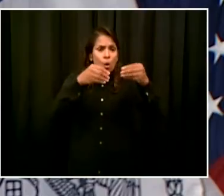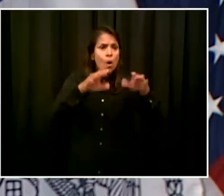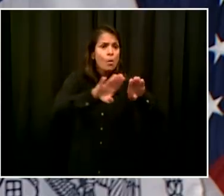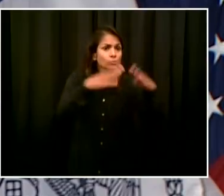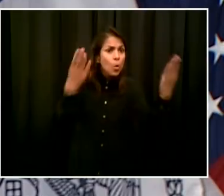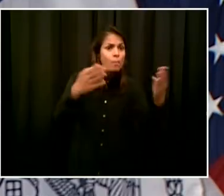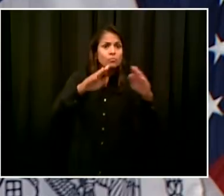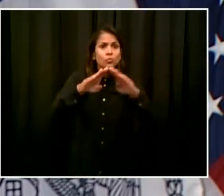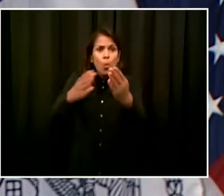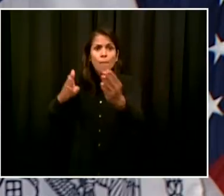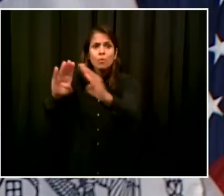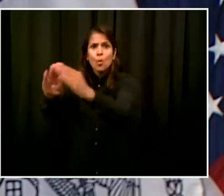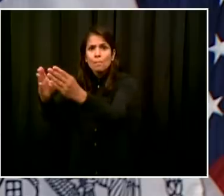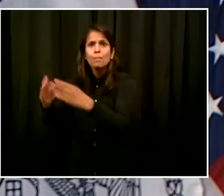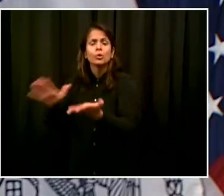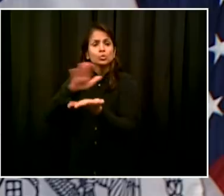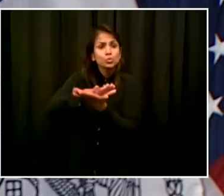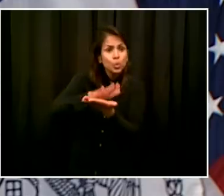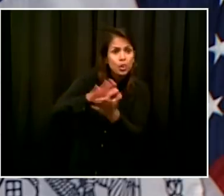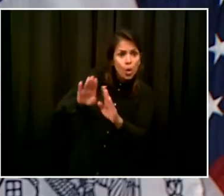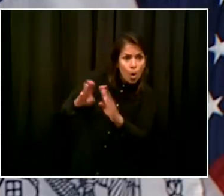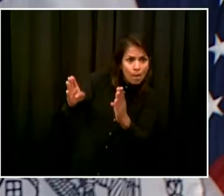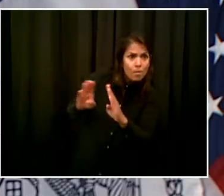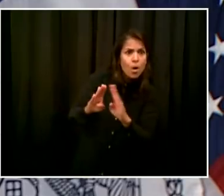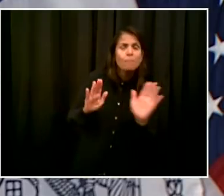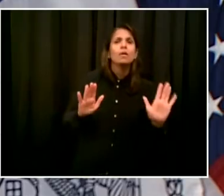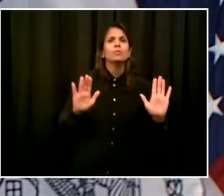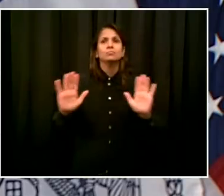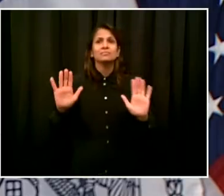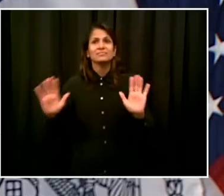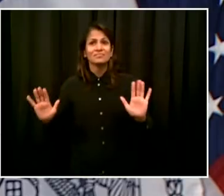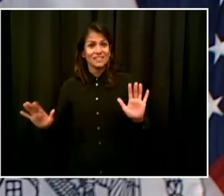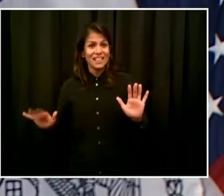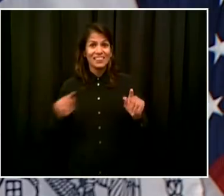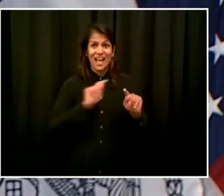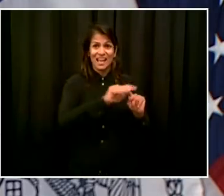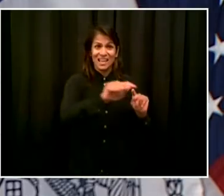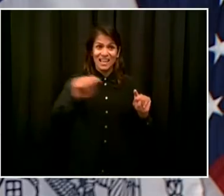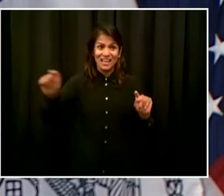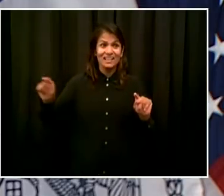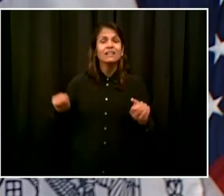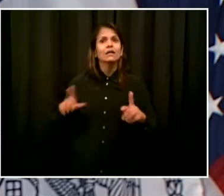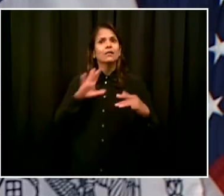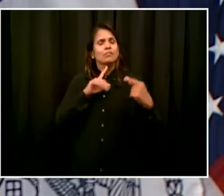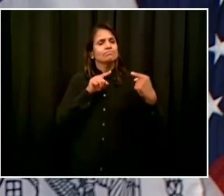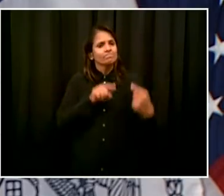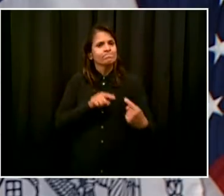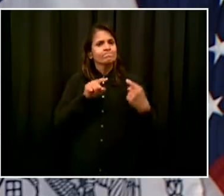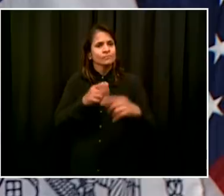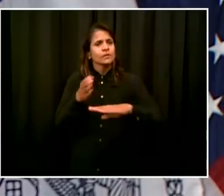OBVIOUSLY SCHOOL IS COMING BACK, WORK IS STARTING TO COME BACK. I NKTHI THAT' S WHAT 'SGNOIG TO